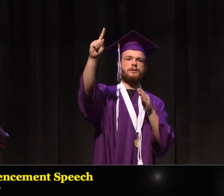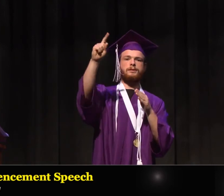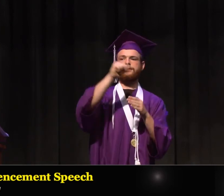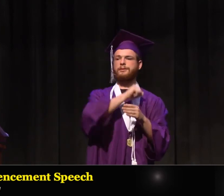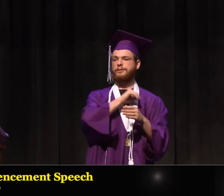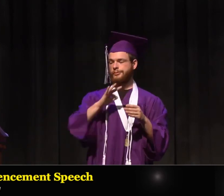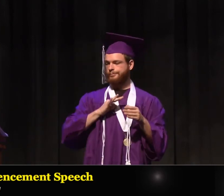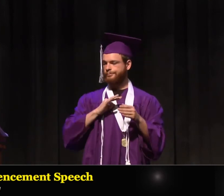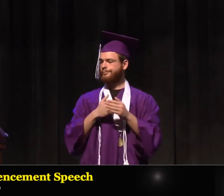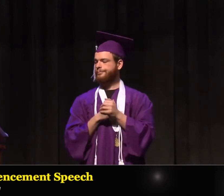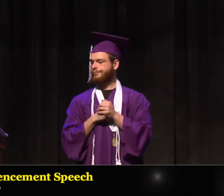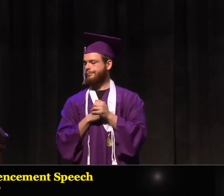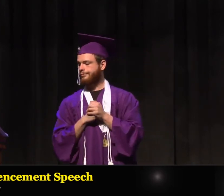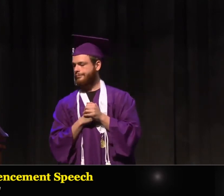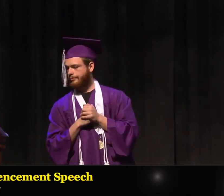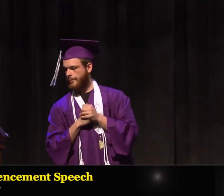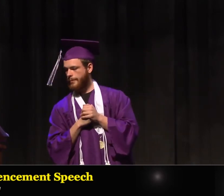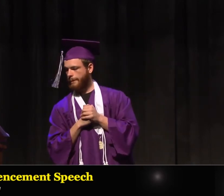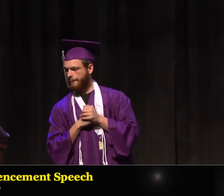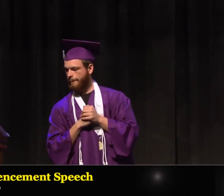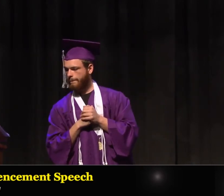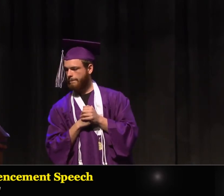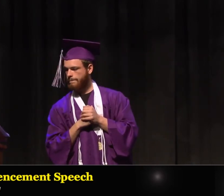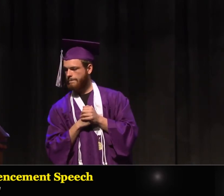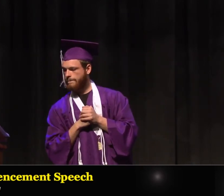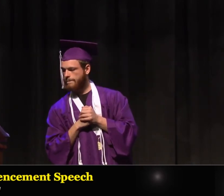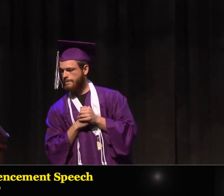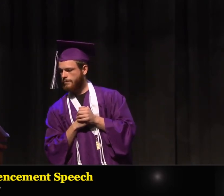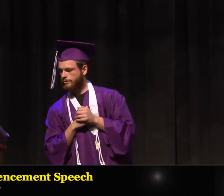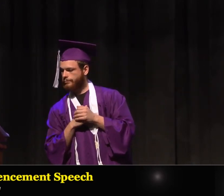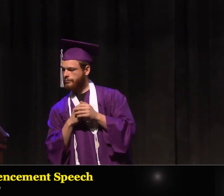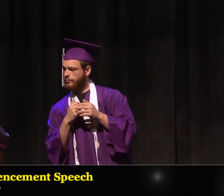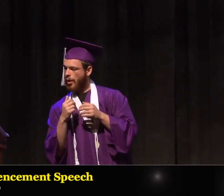To the general staff of OSD,